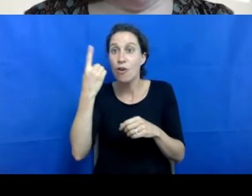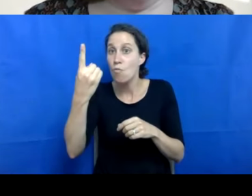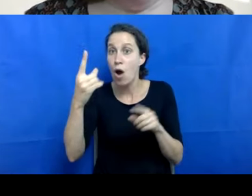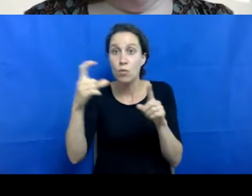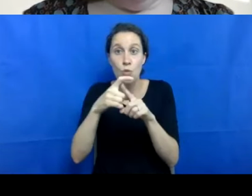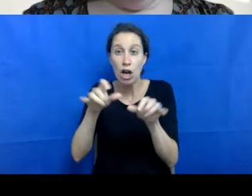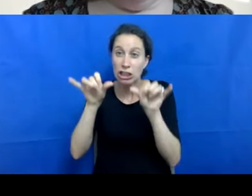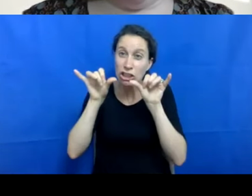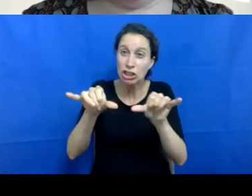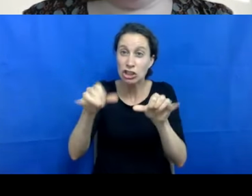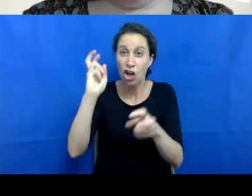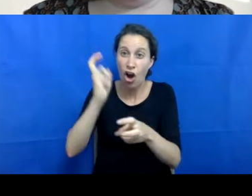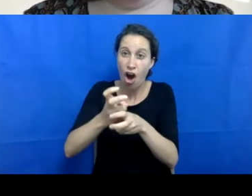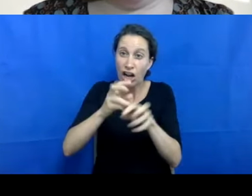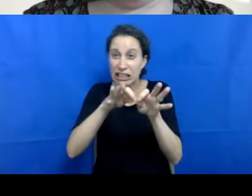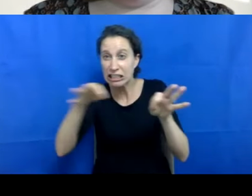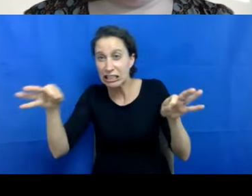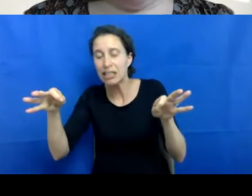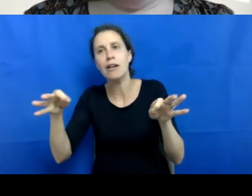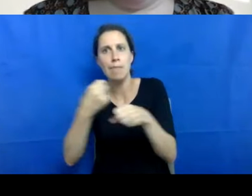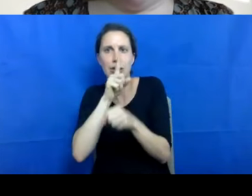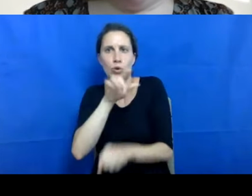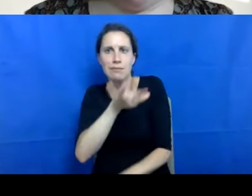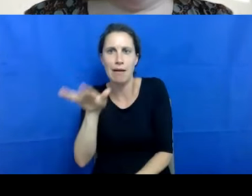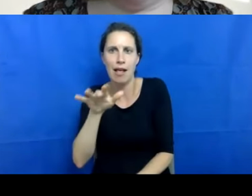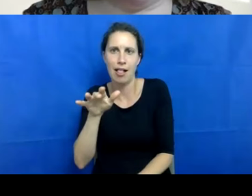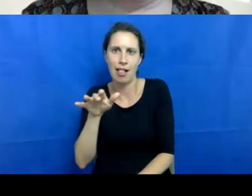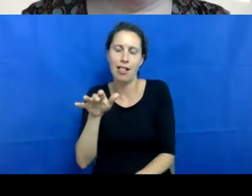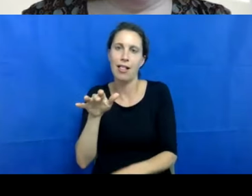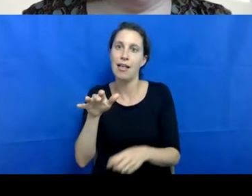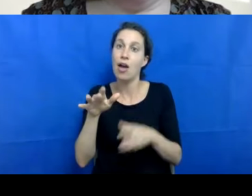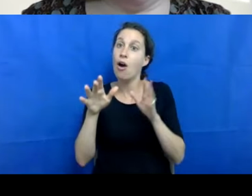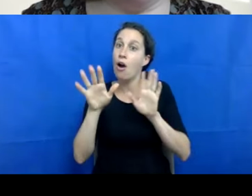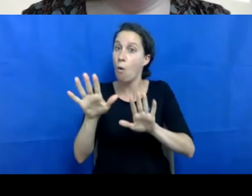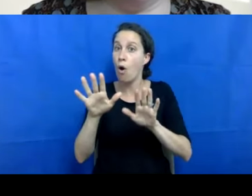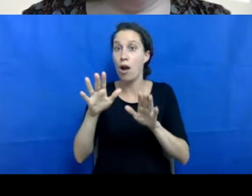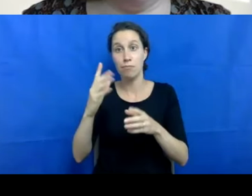Or, to make sure that the captioner has that information ahead of time.